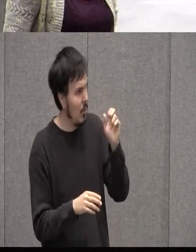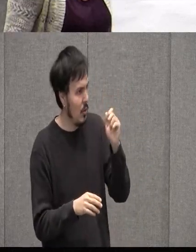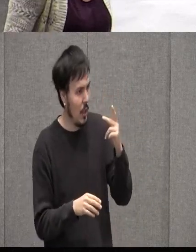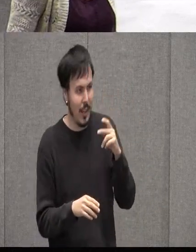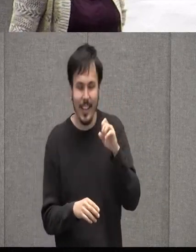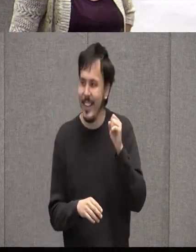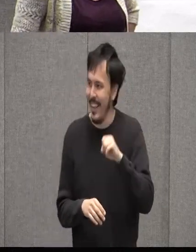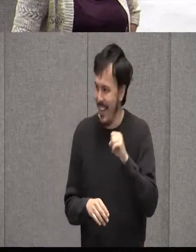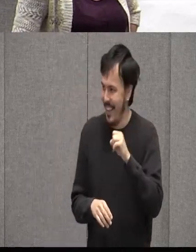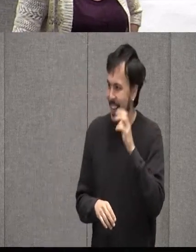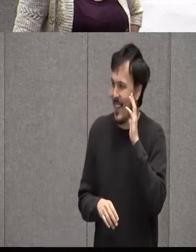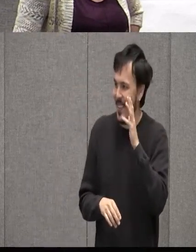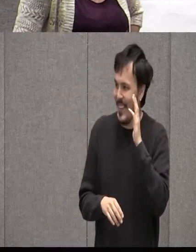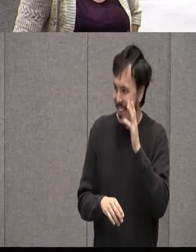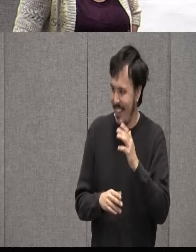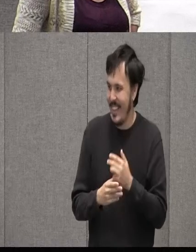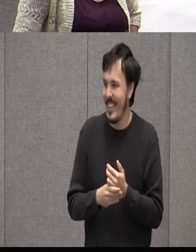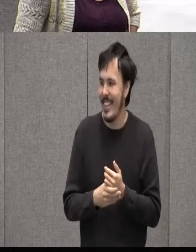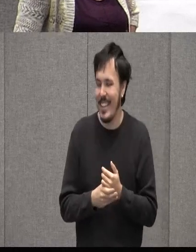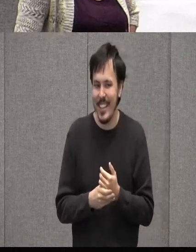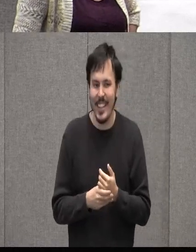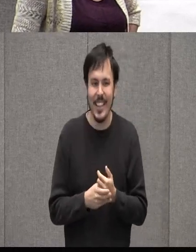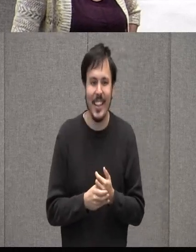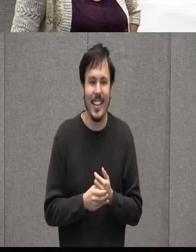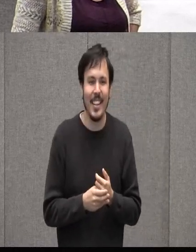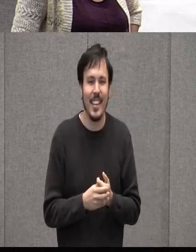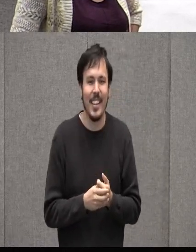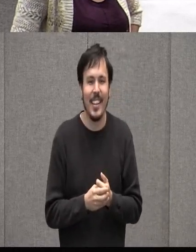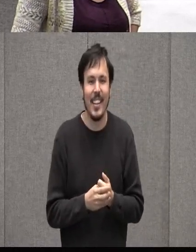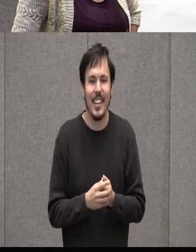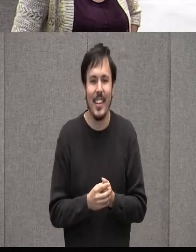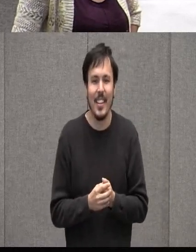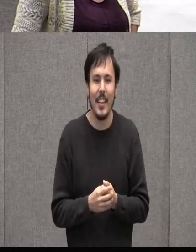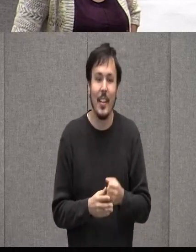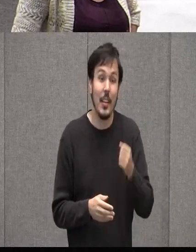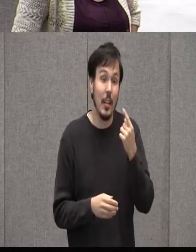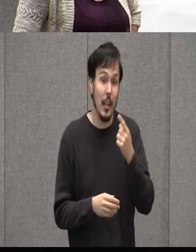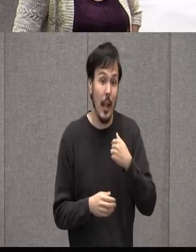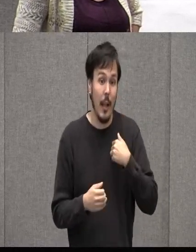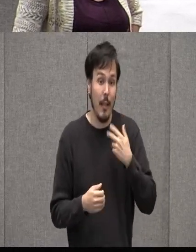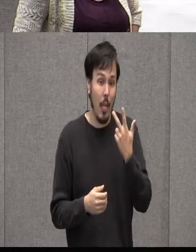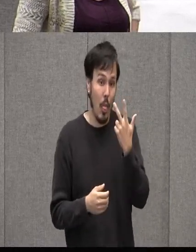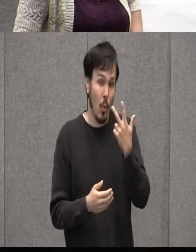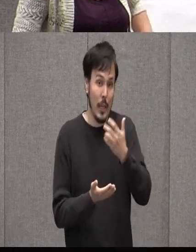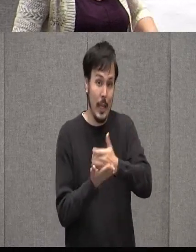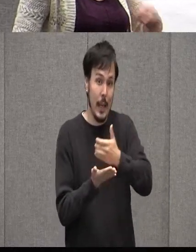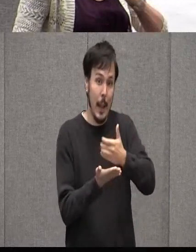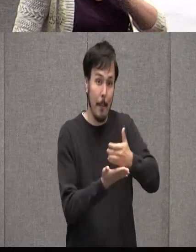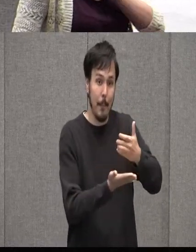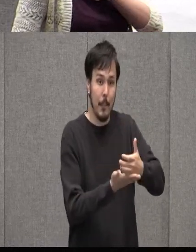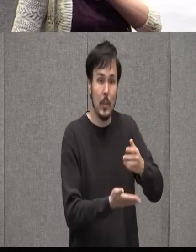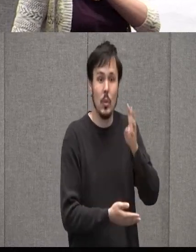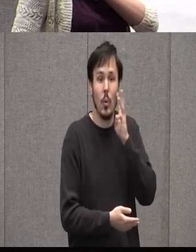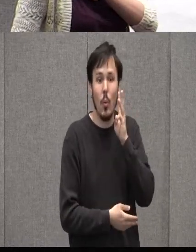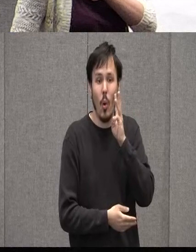I know, it's so great. - Oh my gosh. All right, so I have three cups of water in this container.